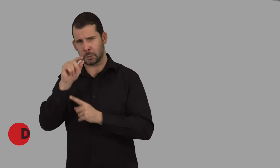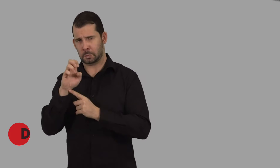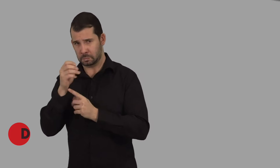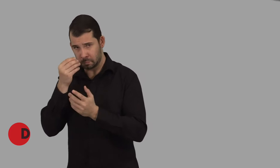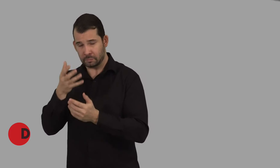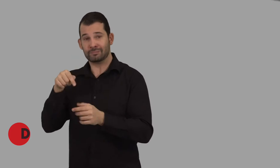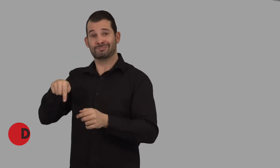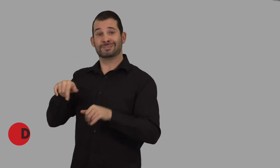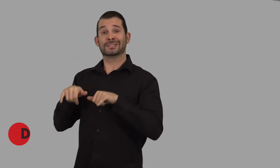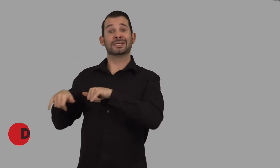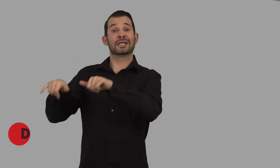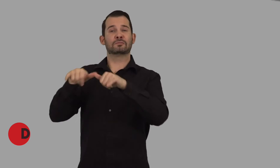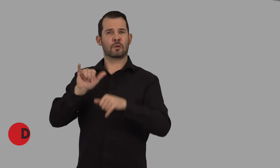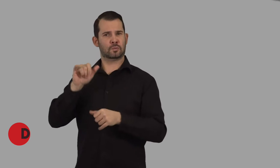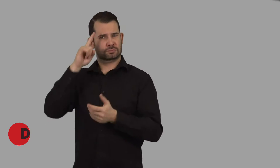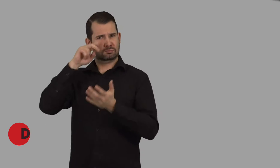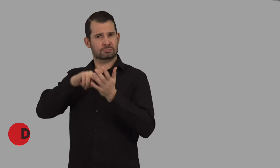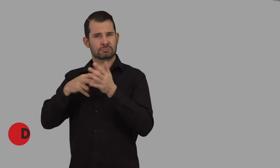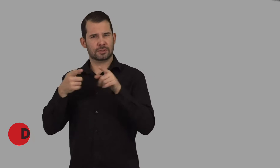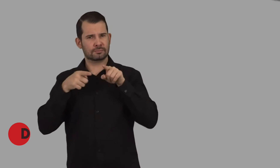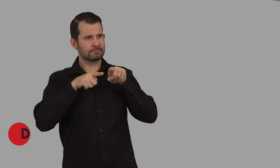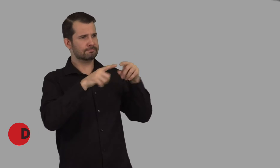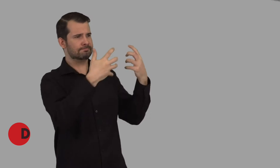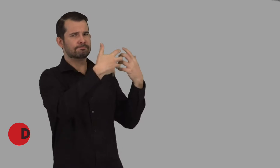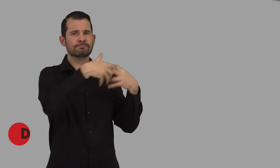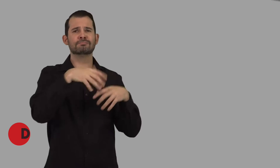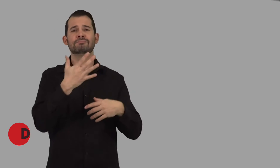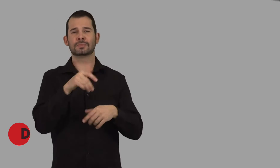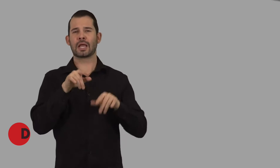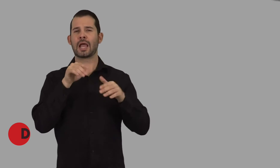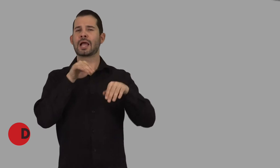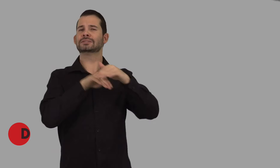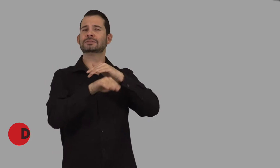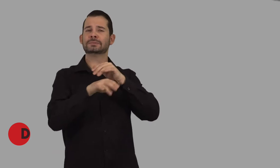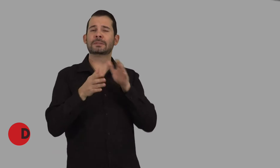This Standard is also intended to align with the accessibility